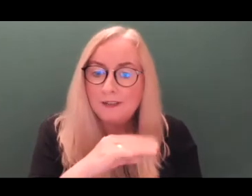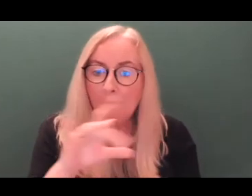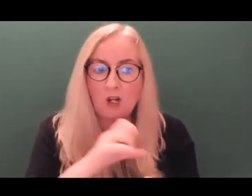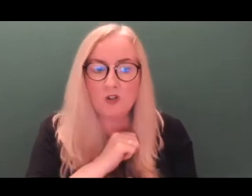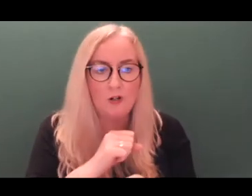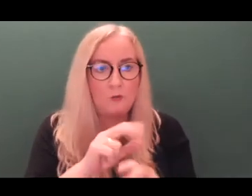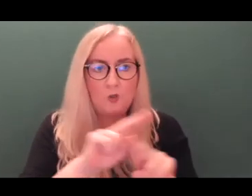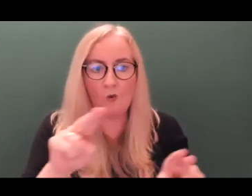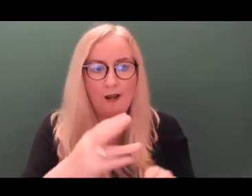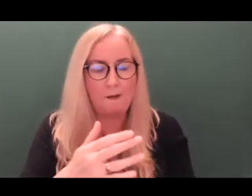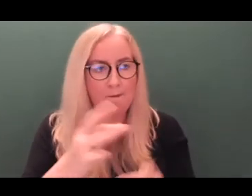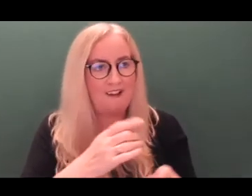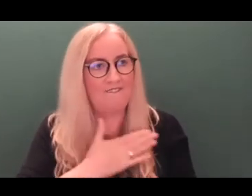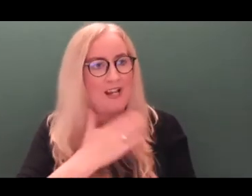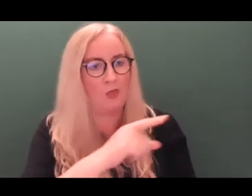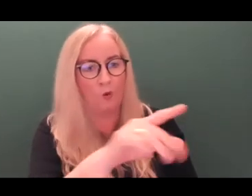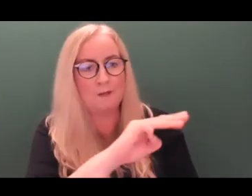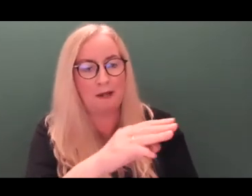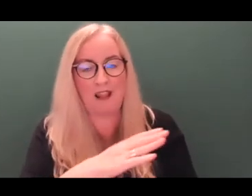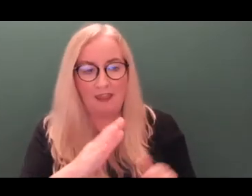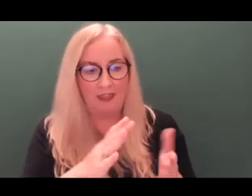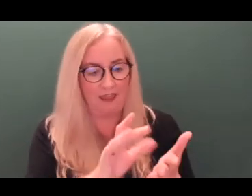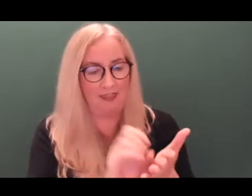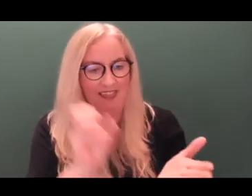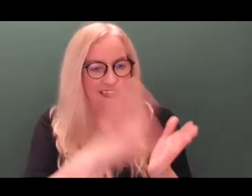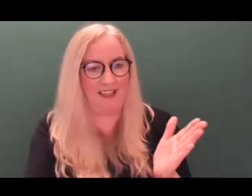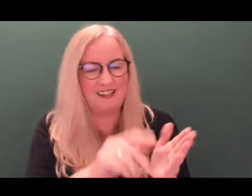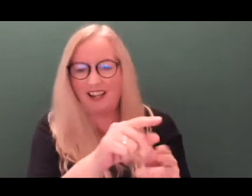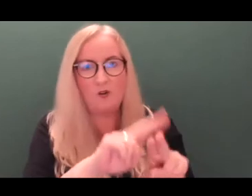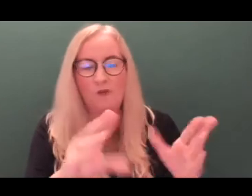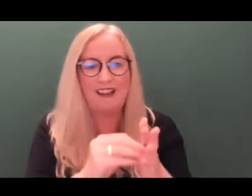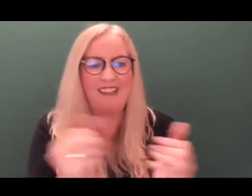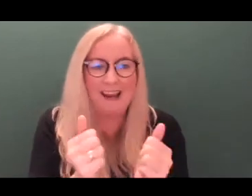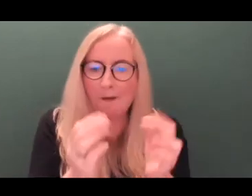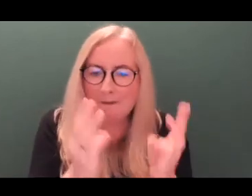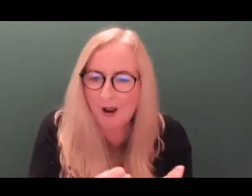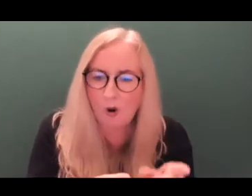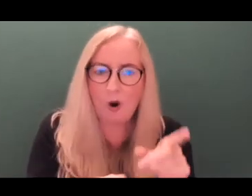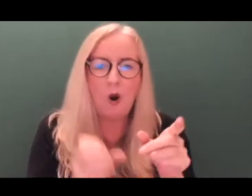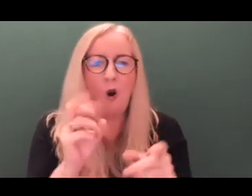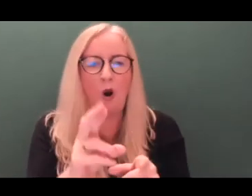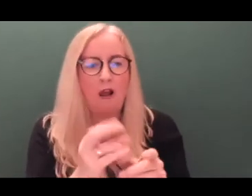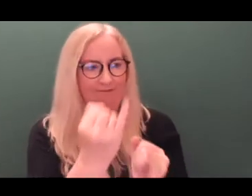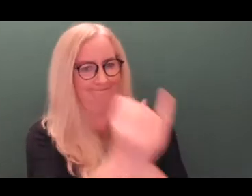they're being disempowered in terms of their role, or that they are being critiqued for the work